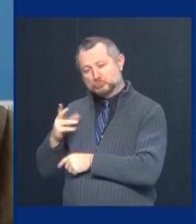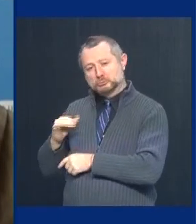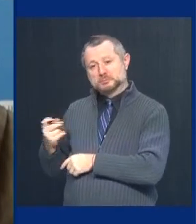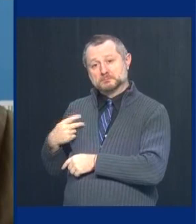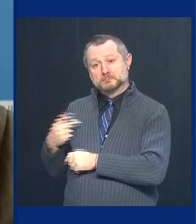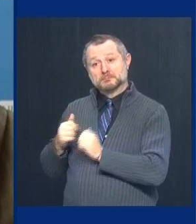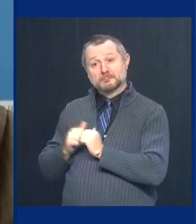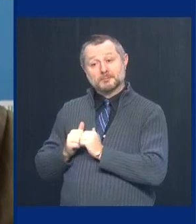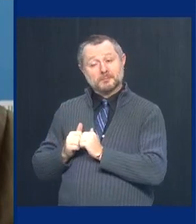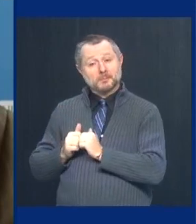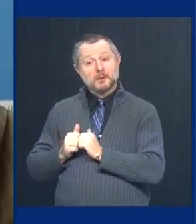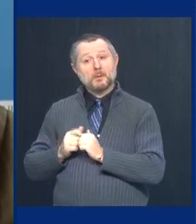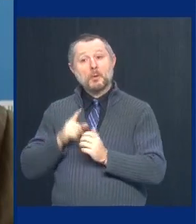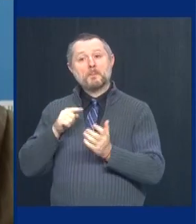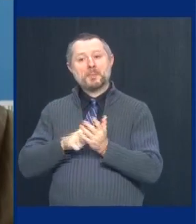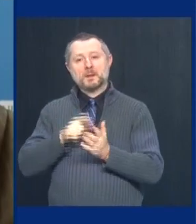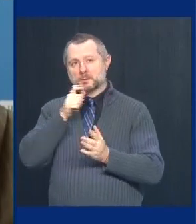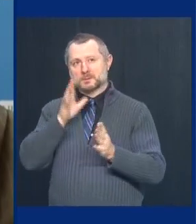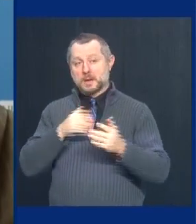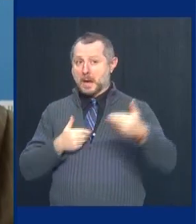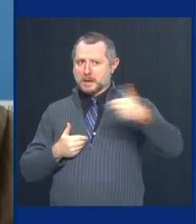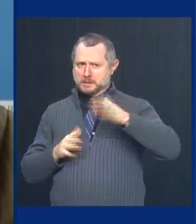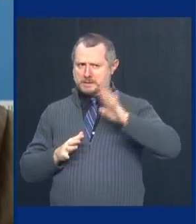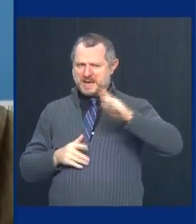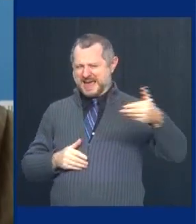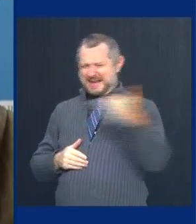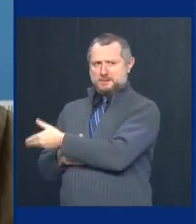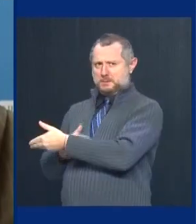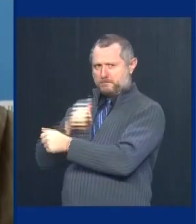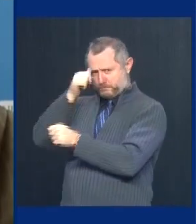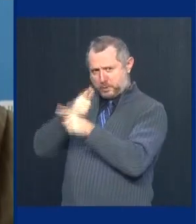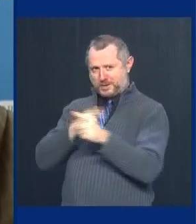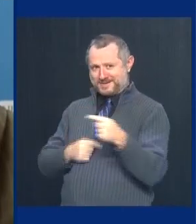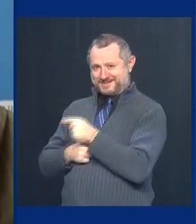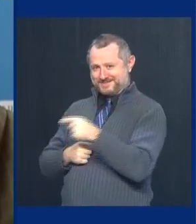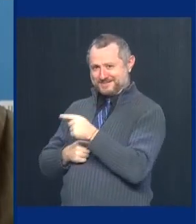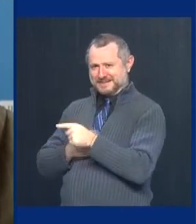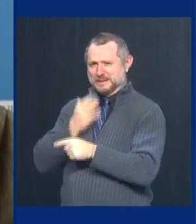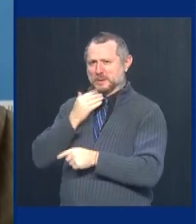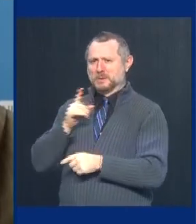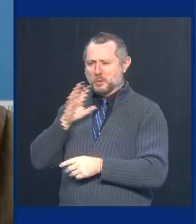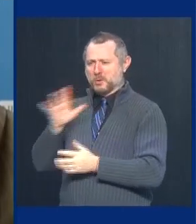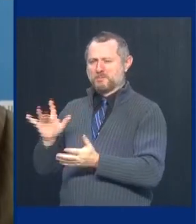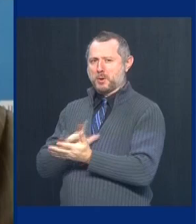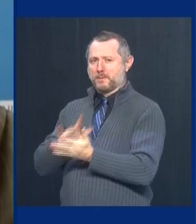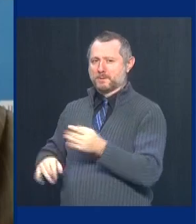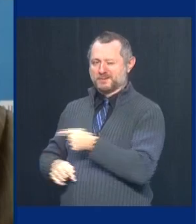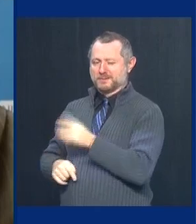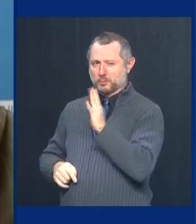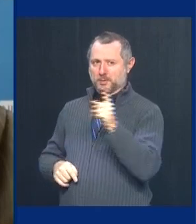EASE BOOKKEEPING, YOU TAKE THE BROTHER, PUT THEM TOGETHER ON CHRIS' BILL, SEND CHRIS THE